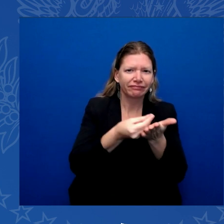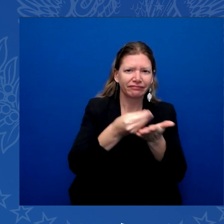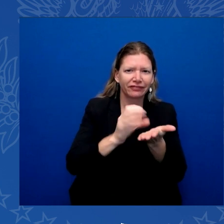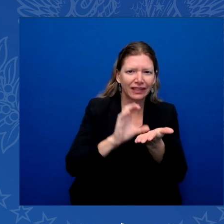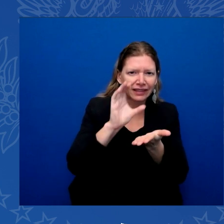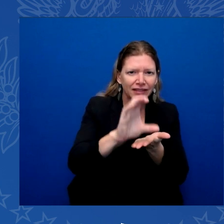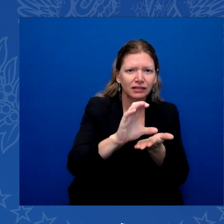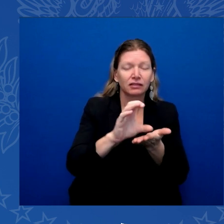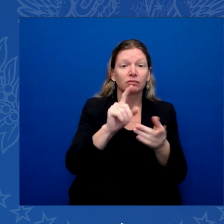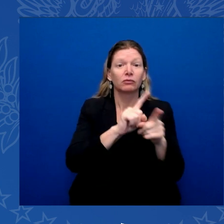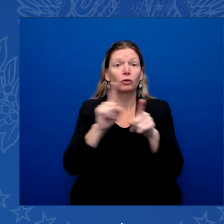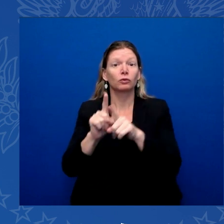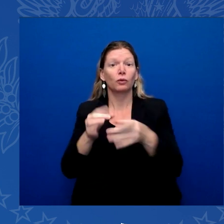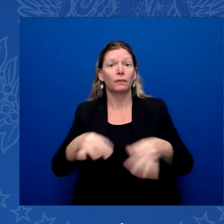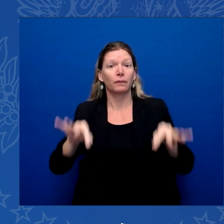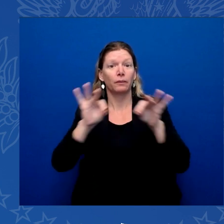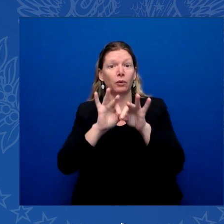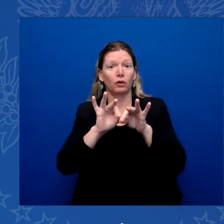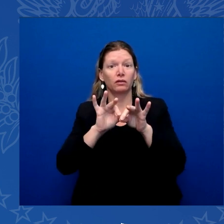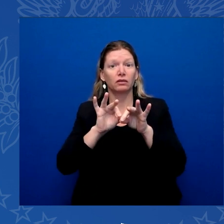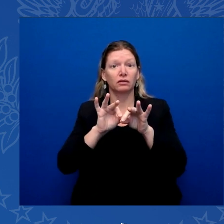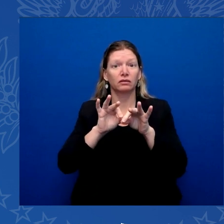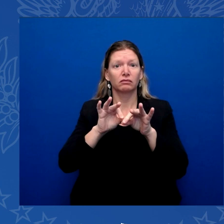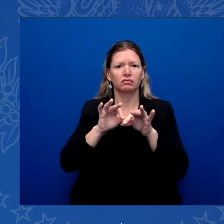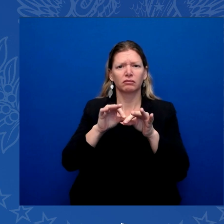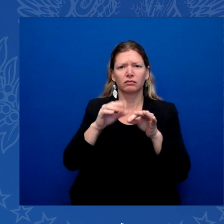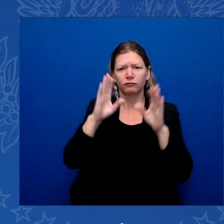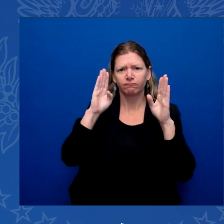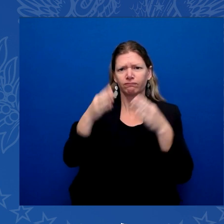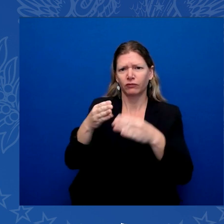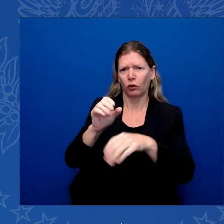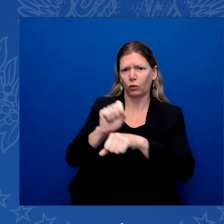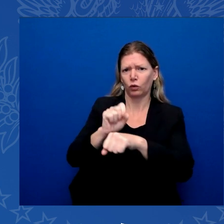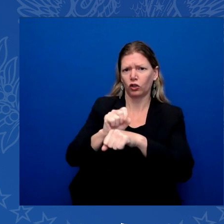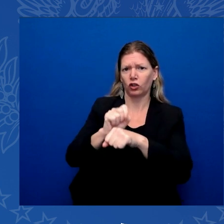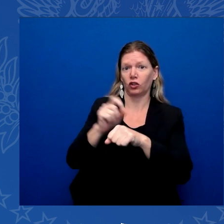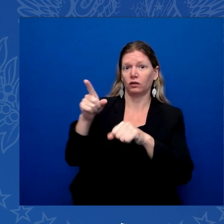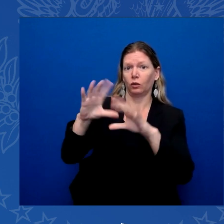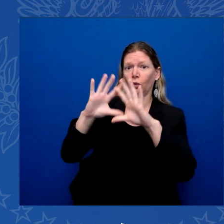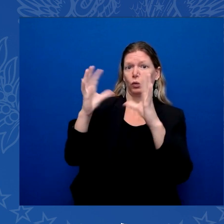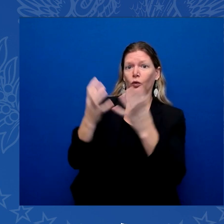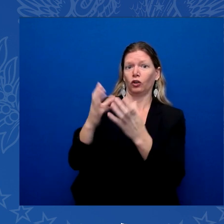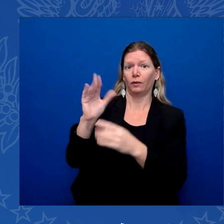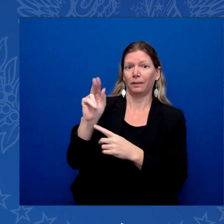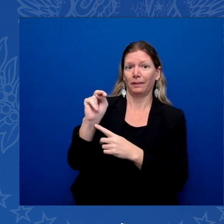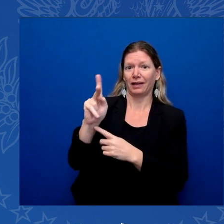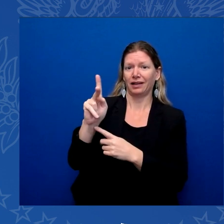to make the work of the World Bank successful. Germany will contribute an additional